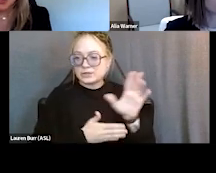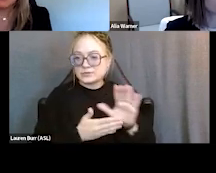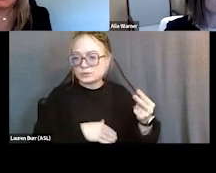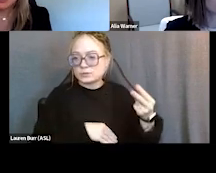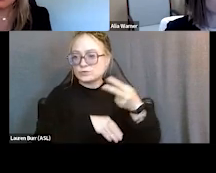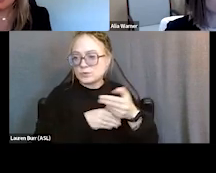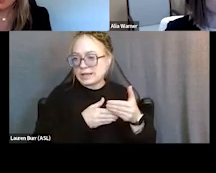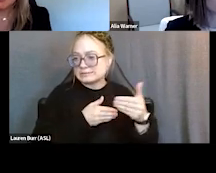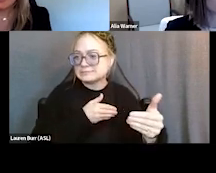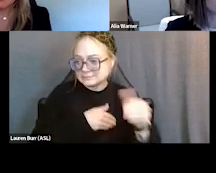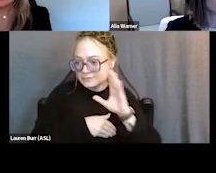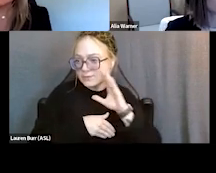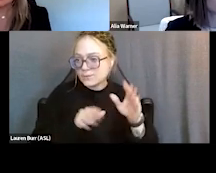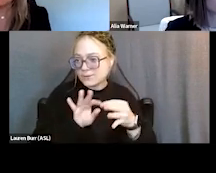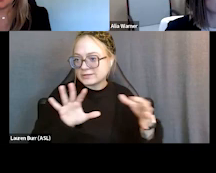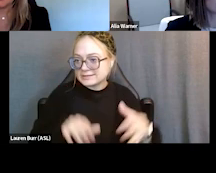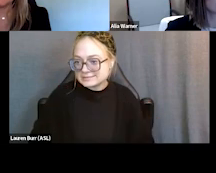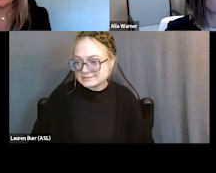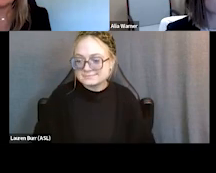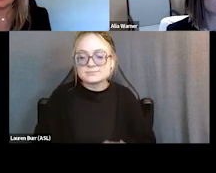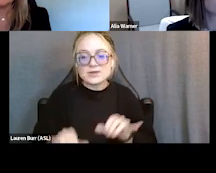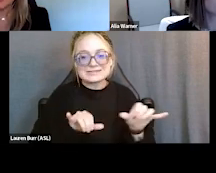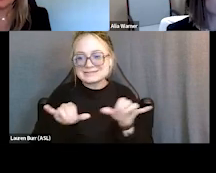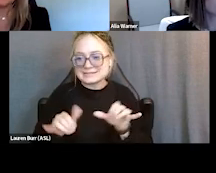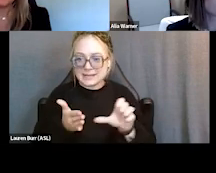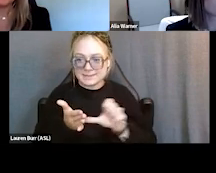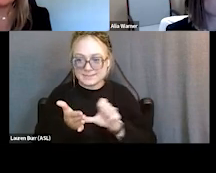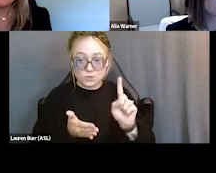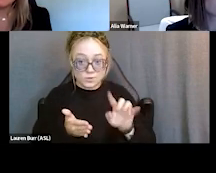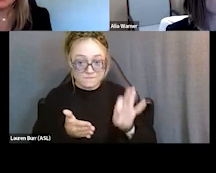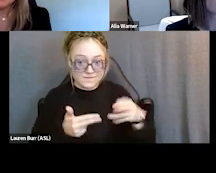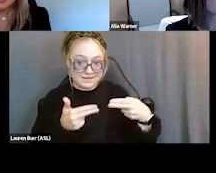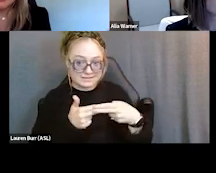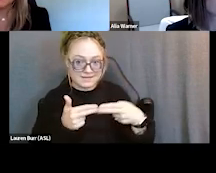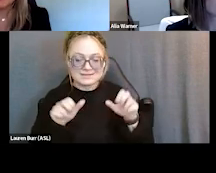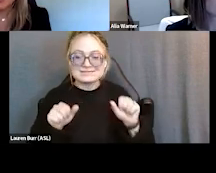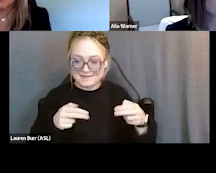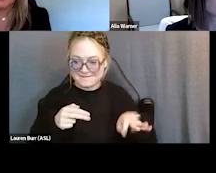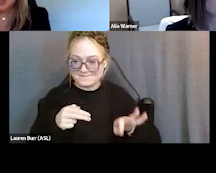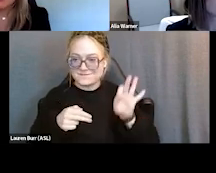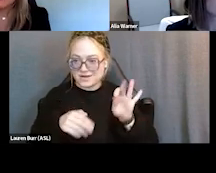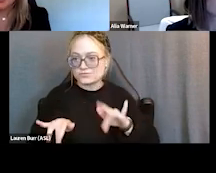So that'll also be on this same page where the slides are. At the end of the webinar,